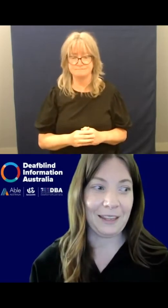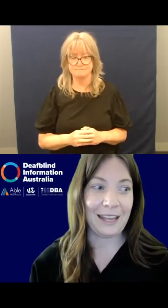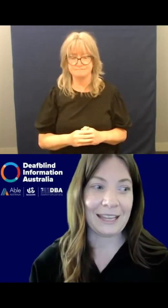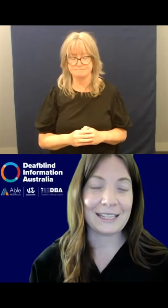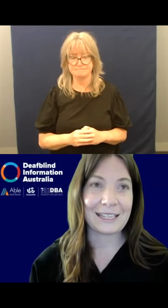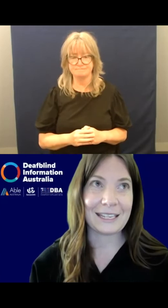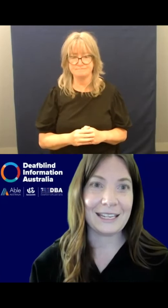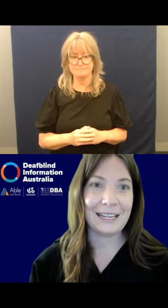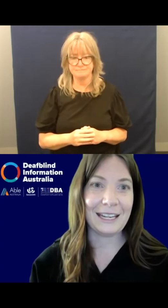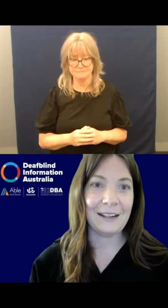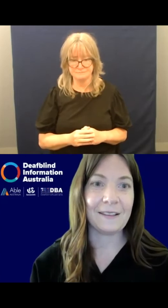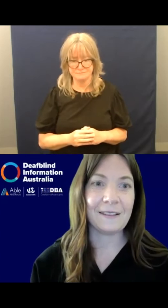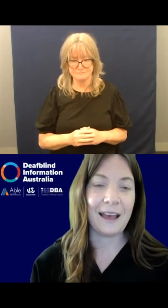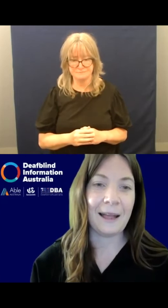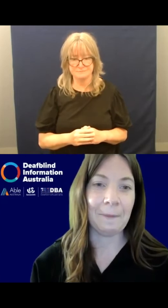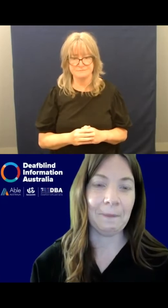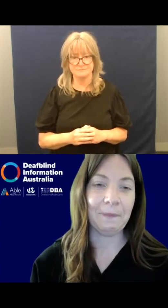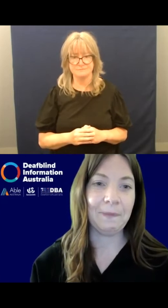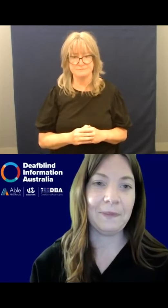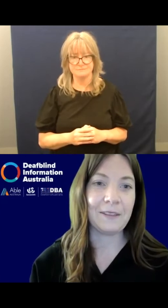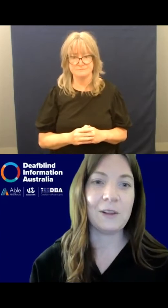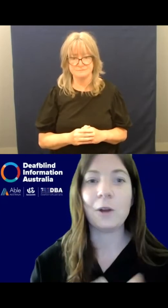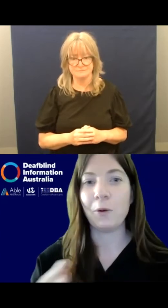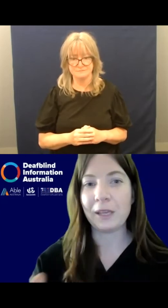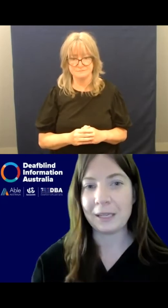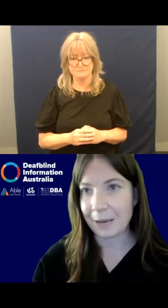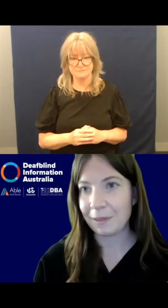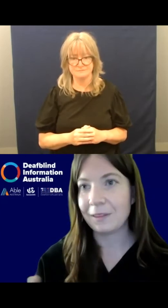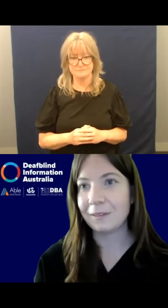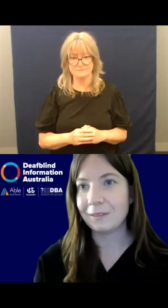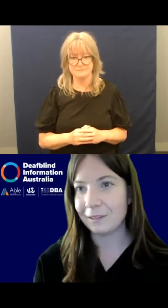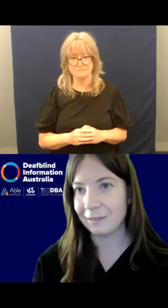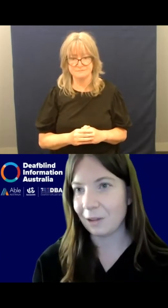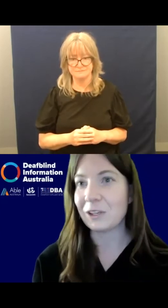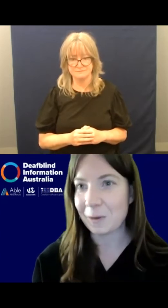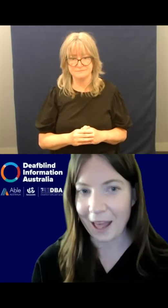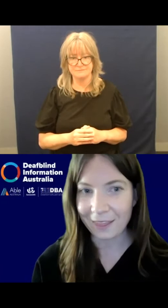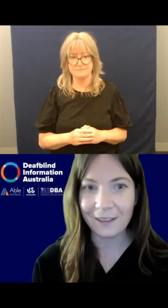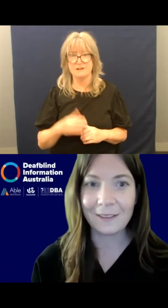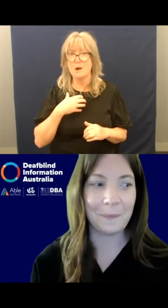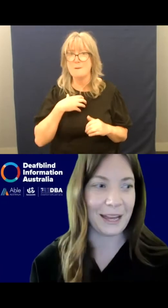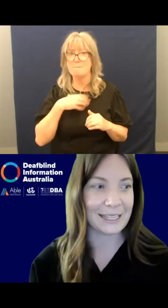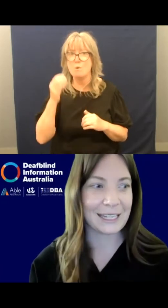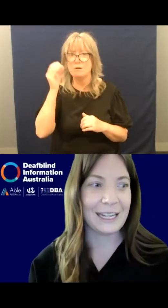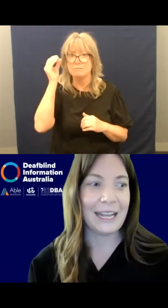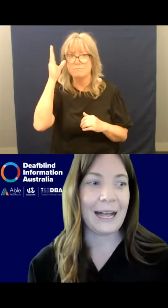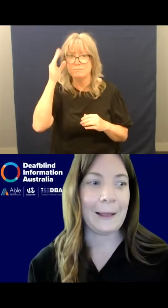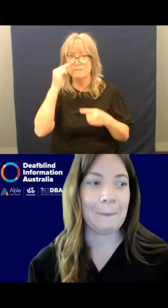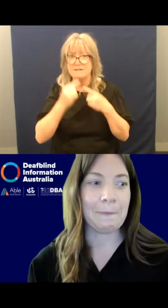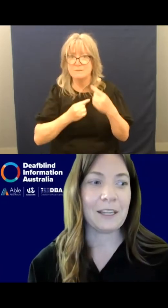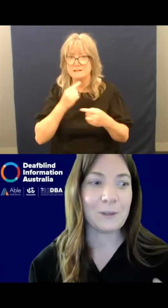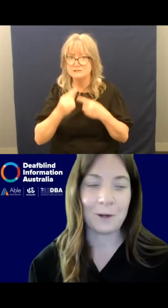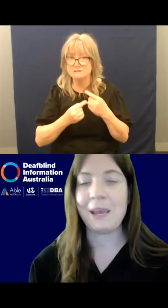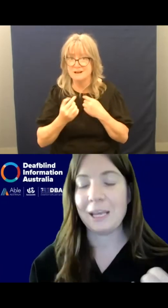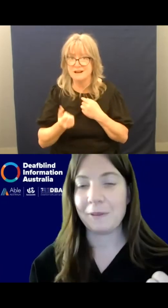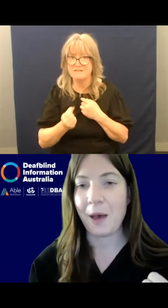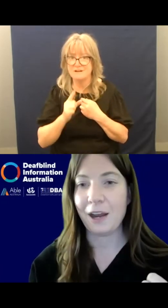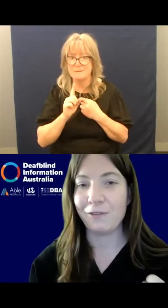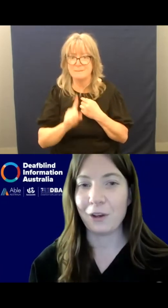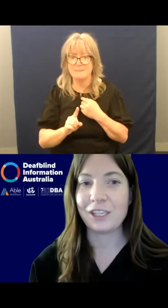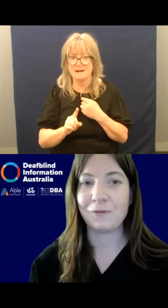And there's a lot more in-depth knowledge about this, but different mediums might evoke different